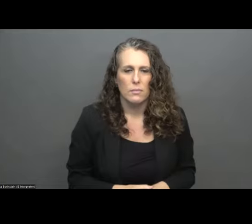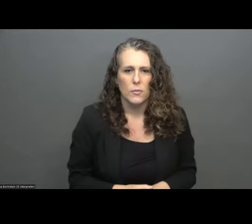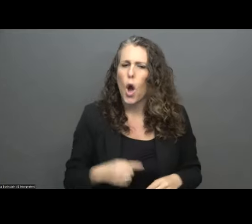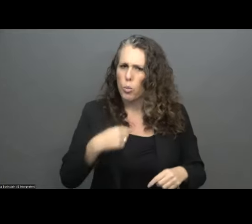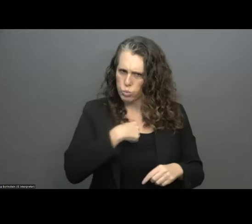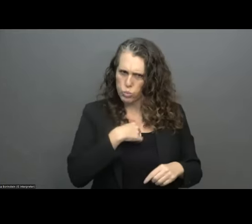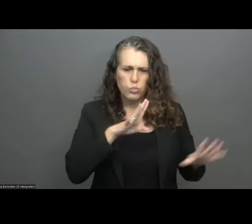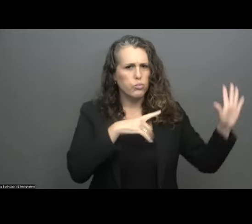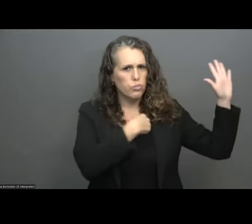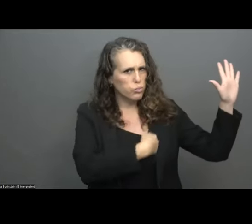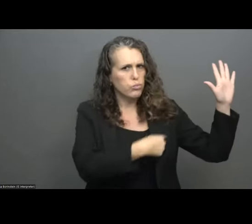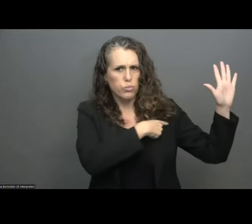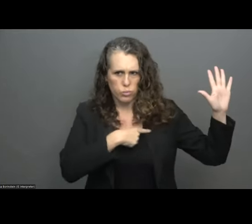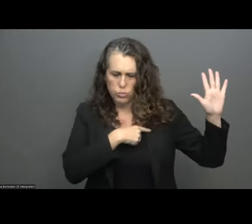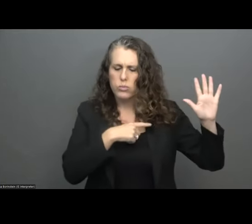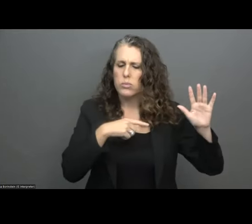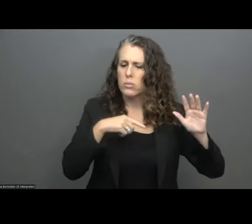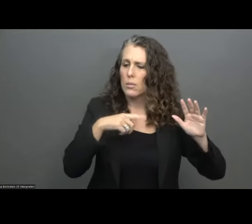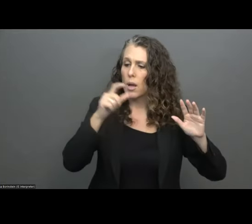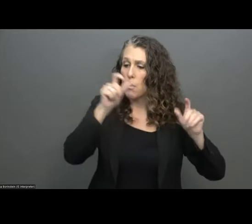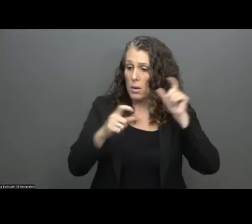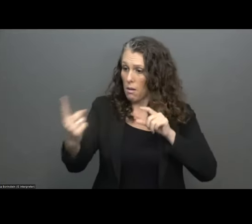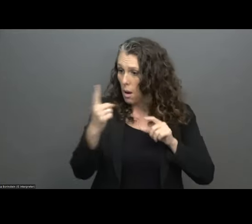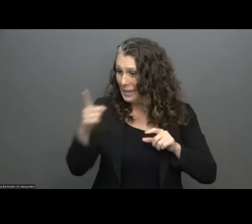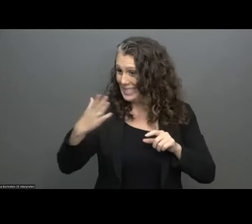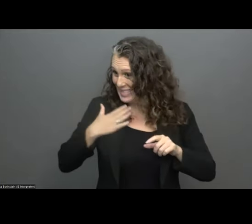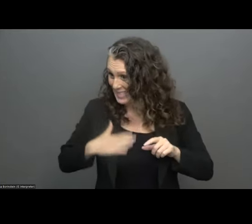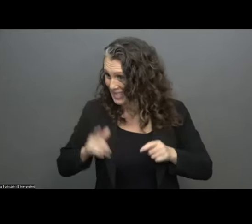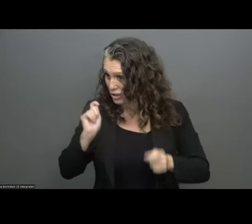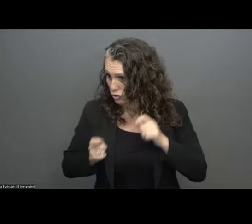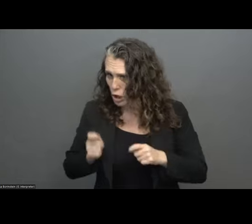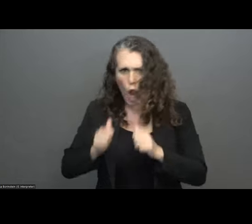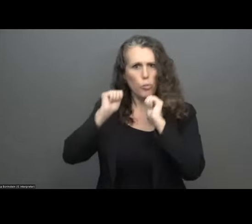people. 09:53:07 That said, the general IT environment,